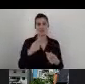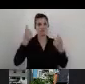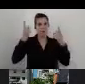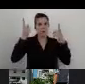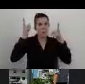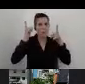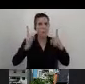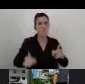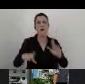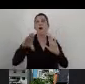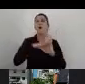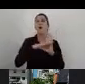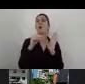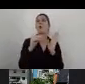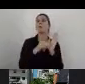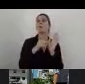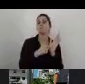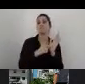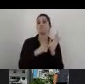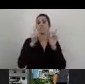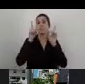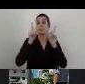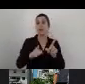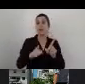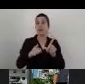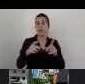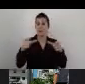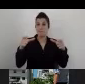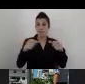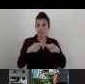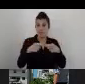to mandate a person from the organization itself that he will be